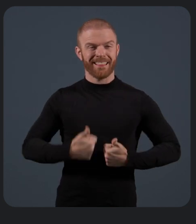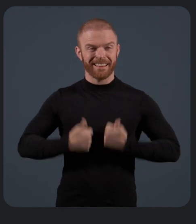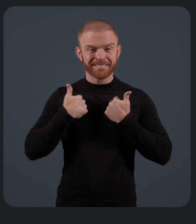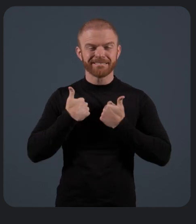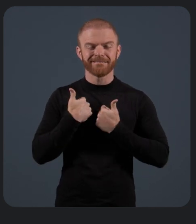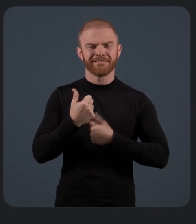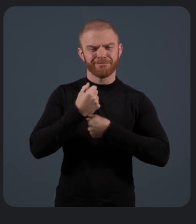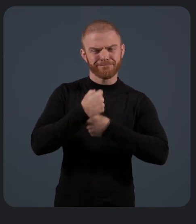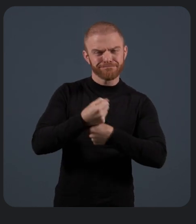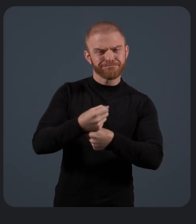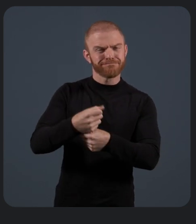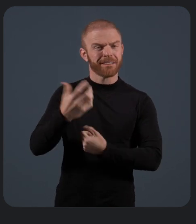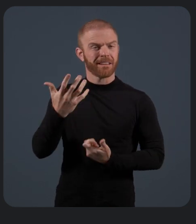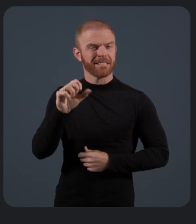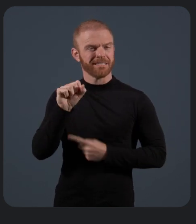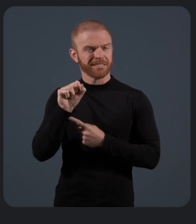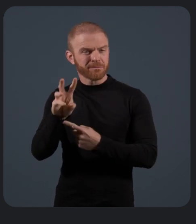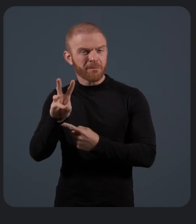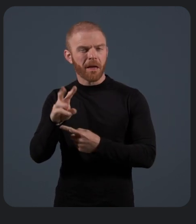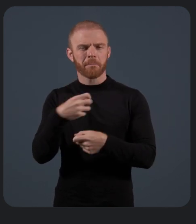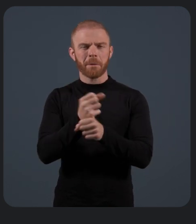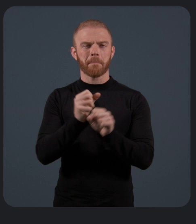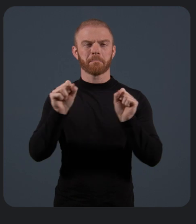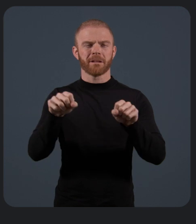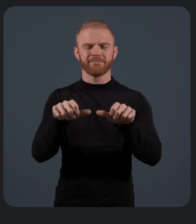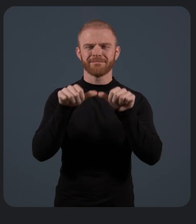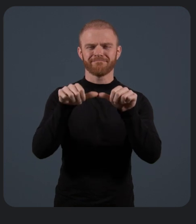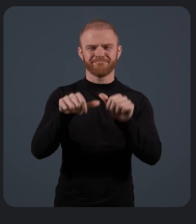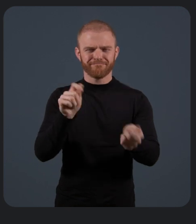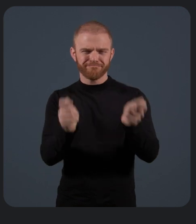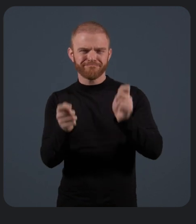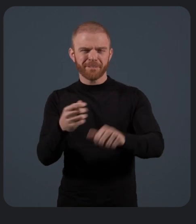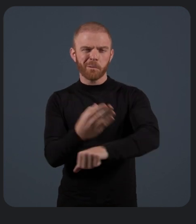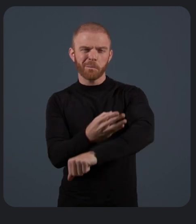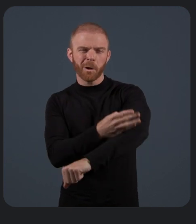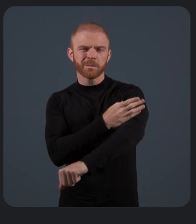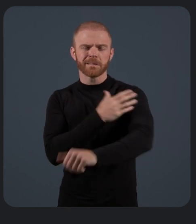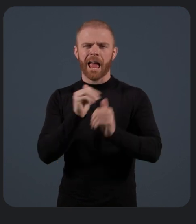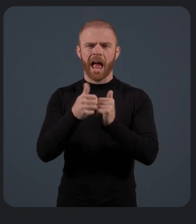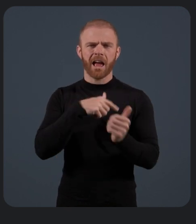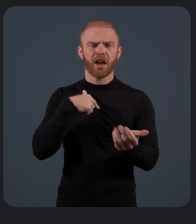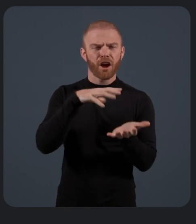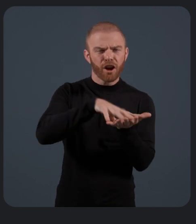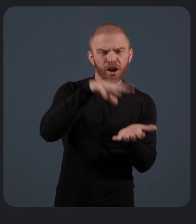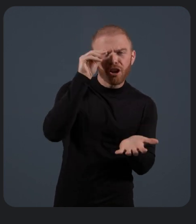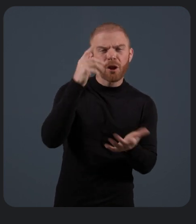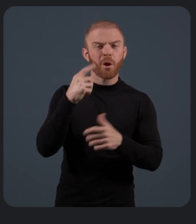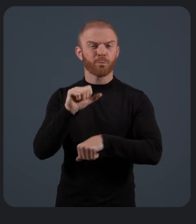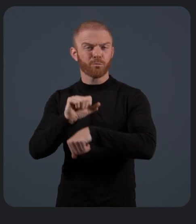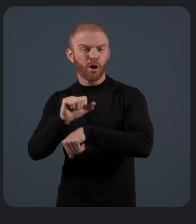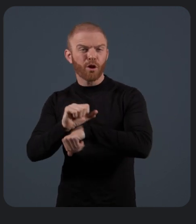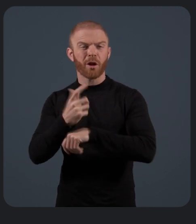creating the software that makes it possible to continuously improve and adapt how we learn,